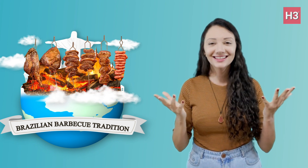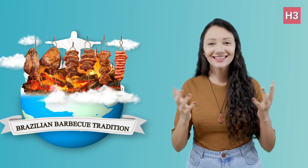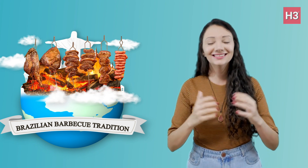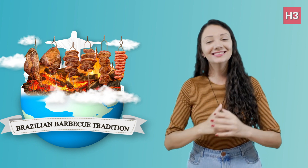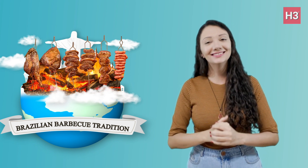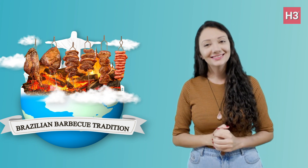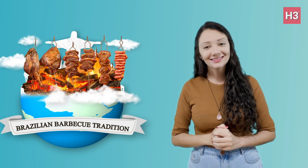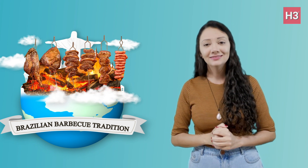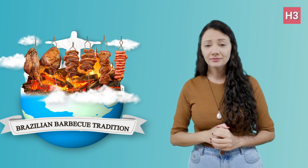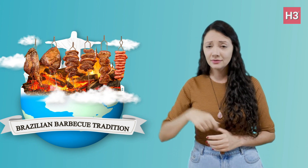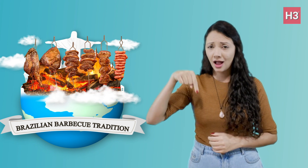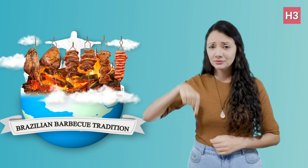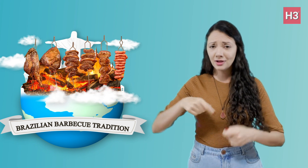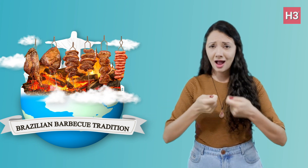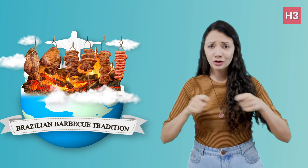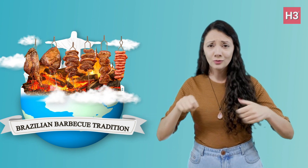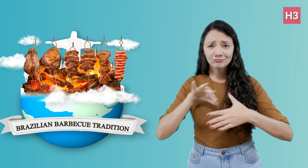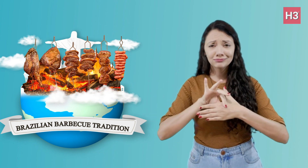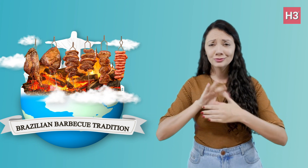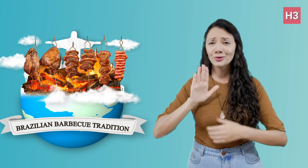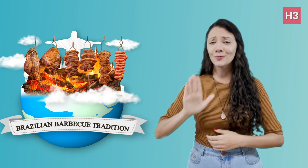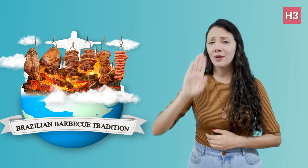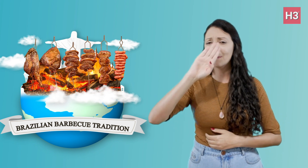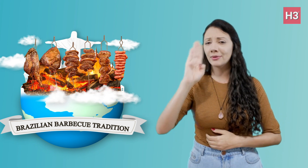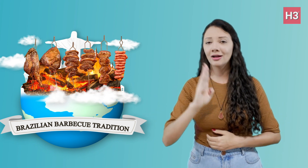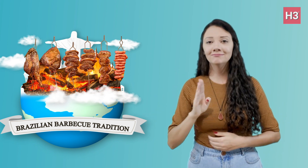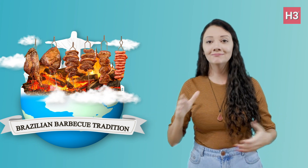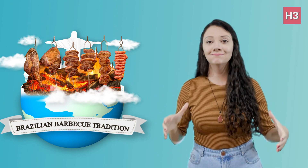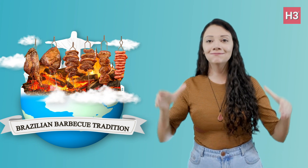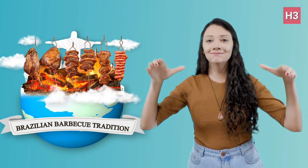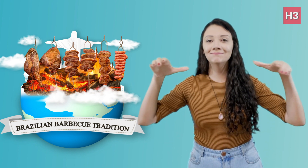a national barbecue of Brazil where